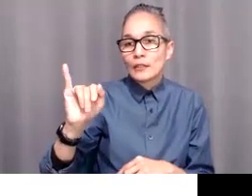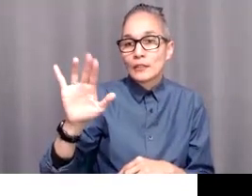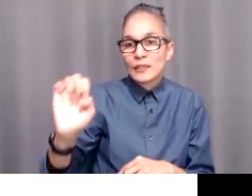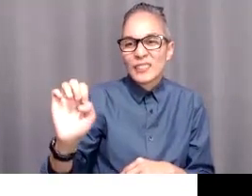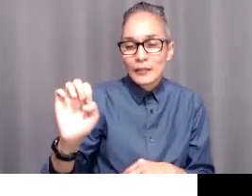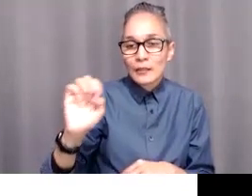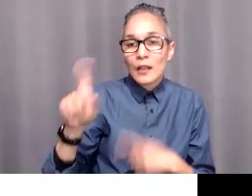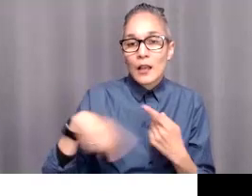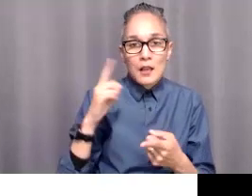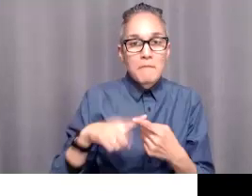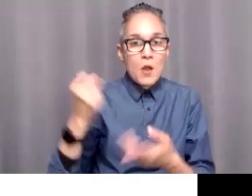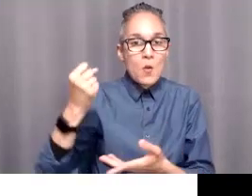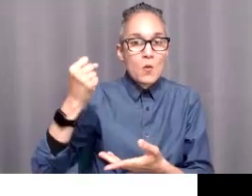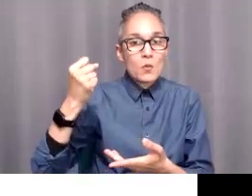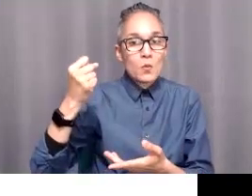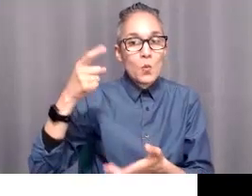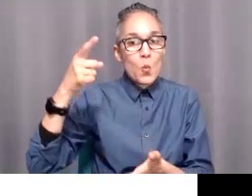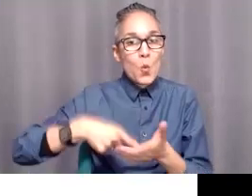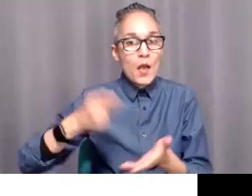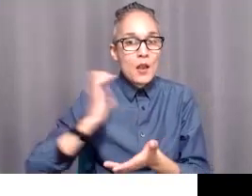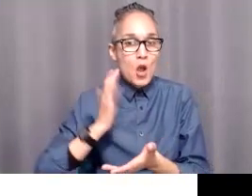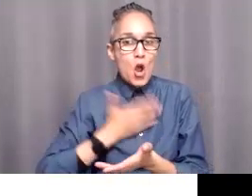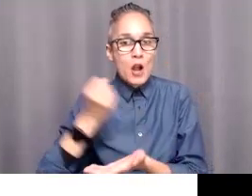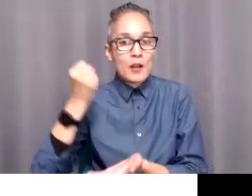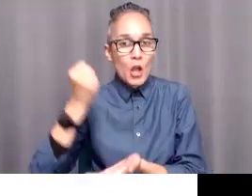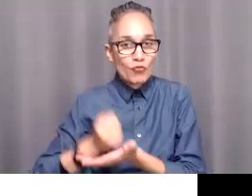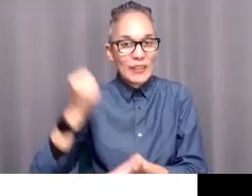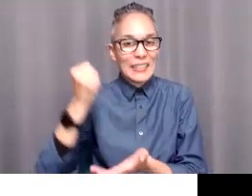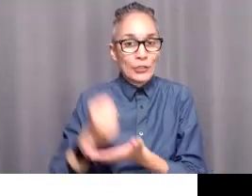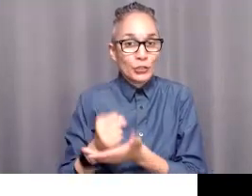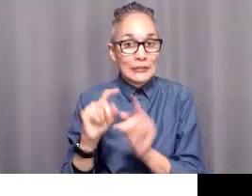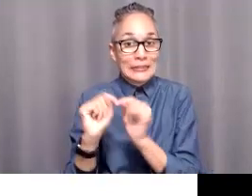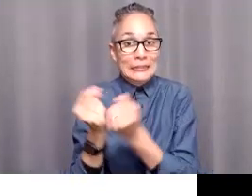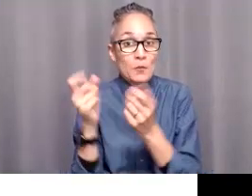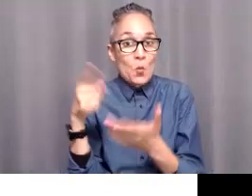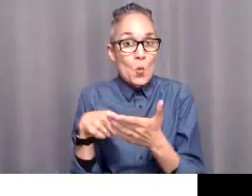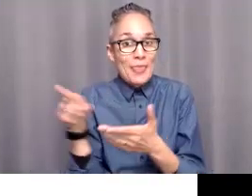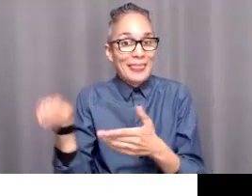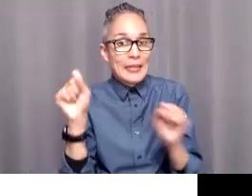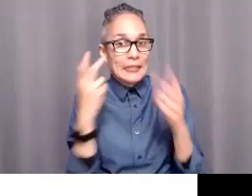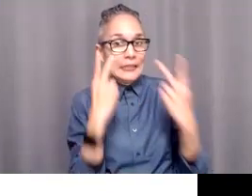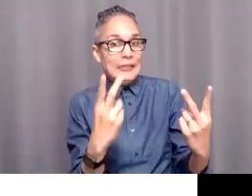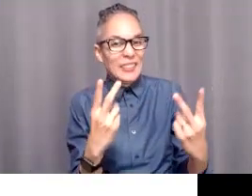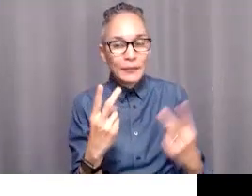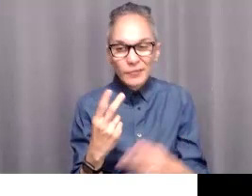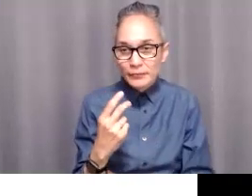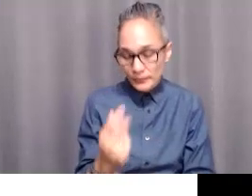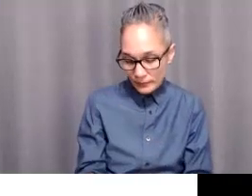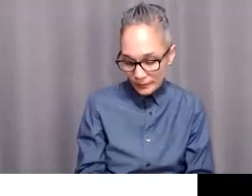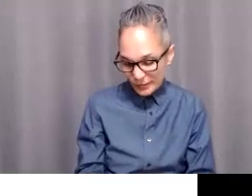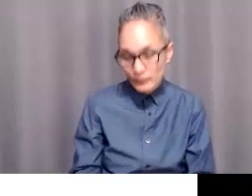what the accreditation team can see, in regard. Oh, yes. Yeah. This. Yeah, this is a great question. So,